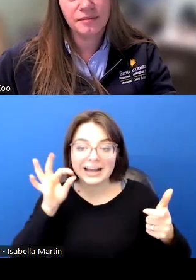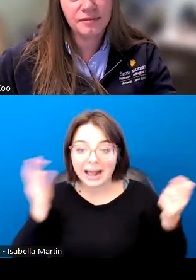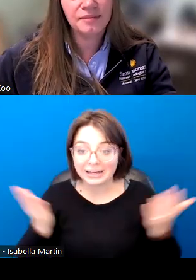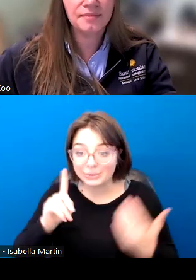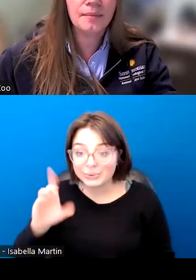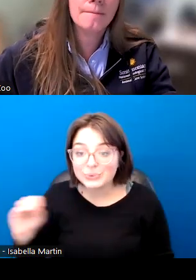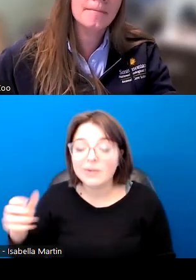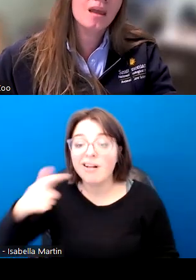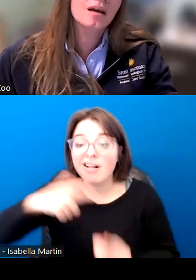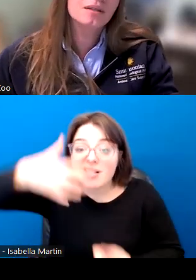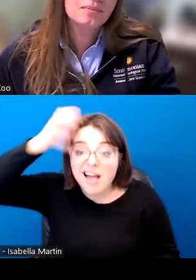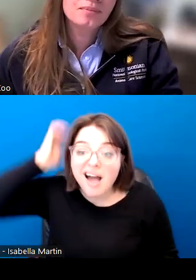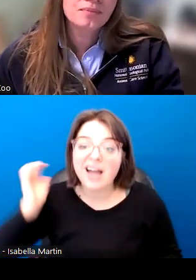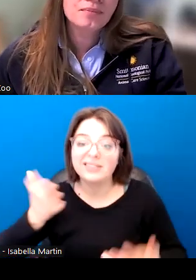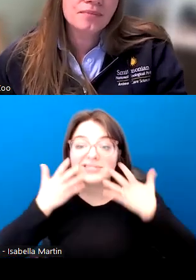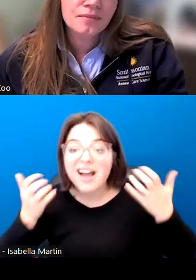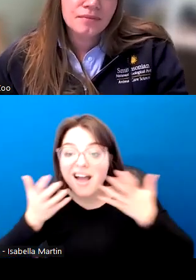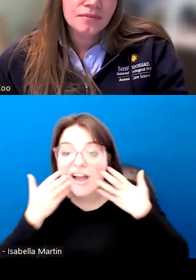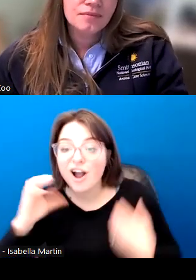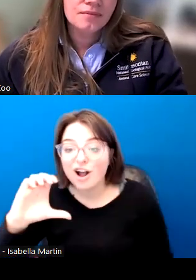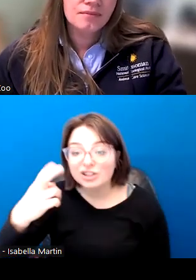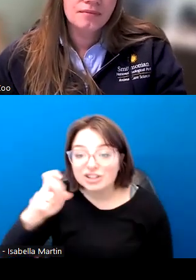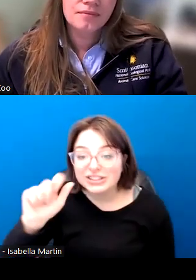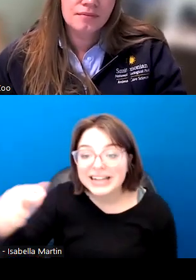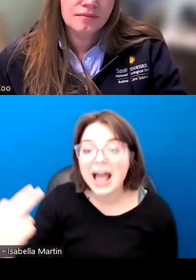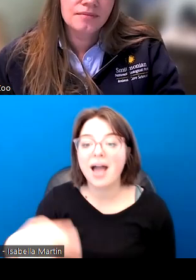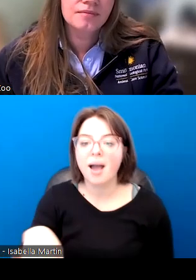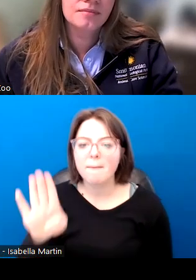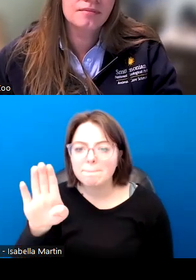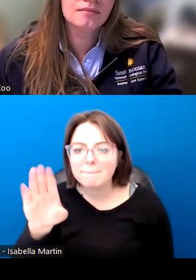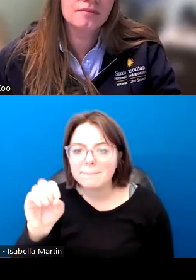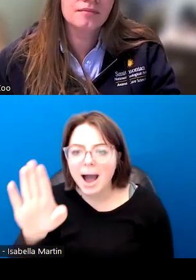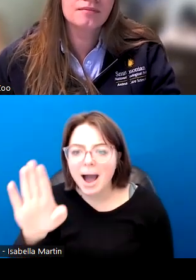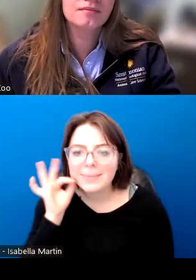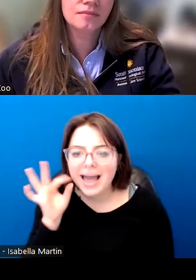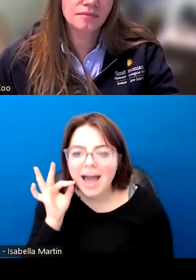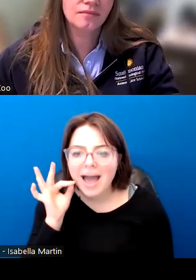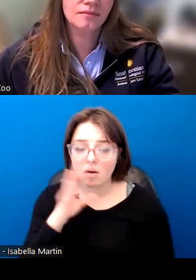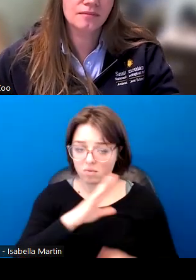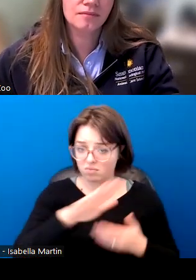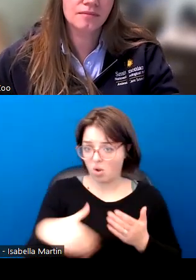and clotted leopards and bobcats and sort. Are they all getting fed similarly to maybe our viewers